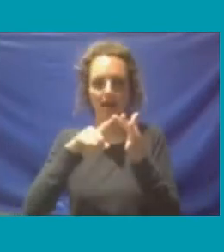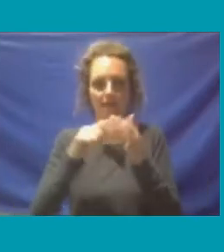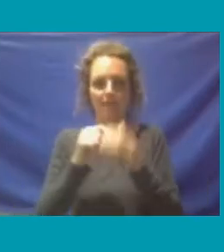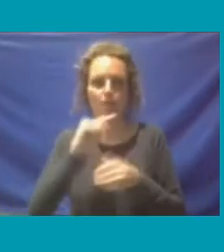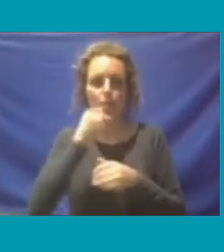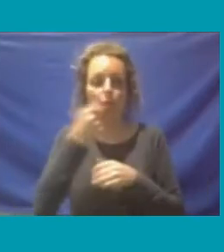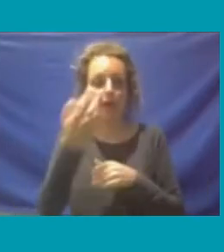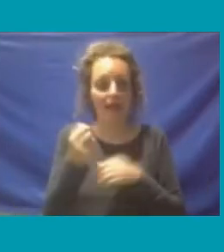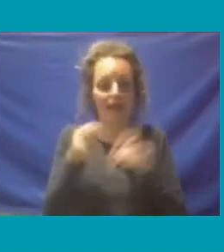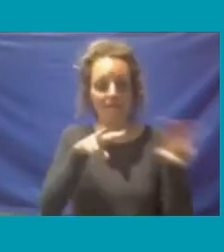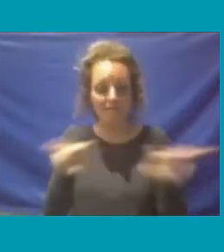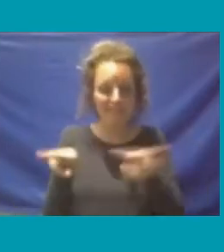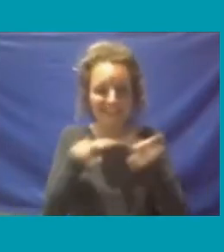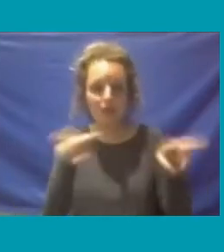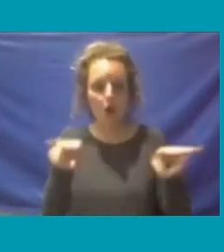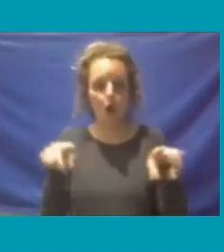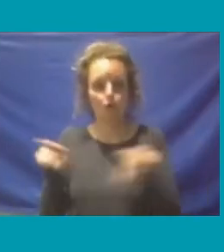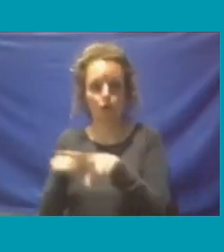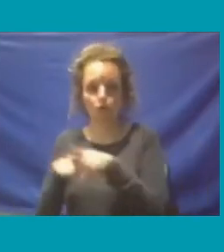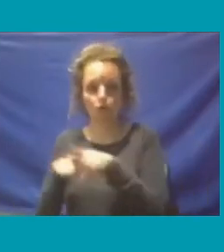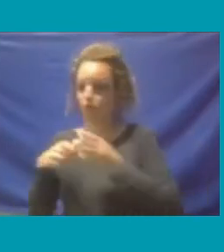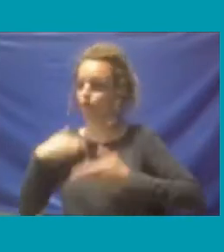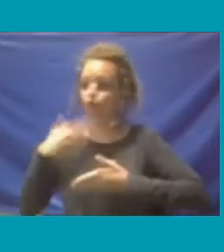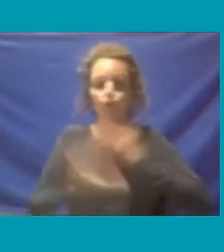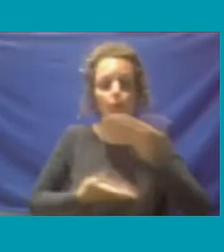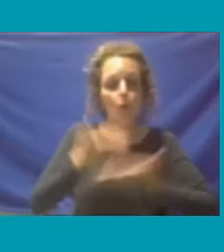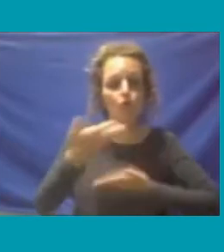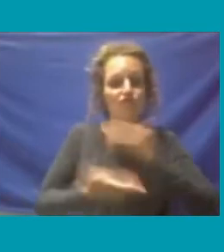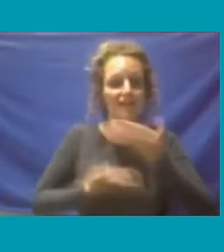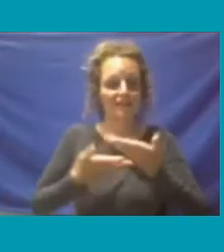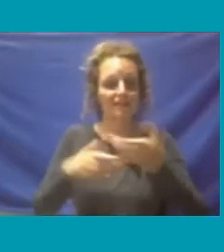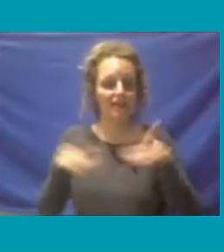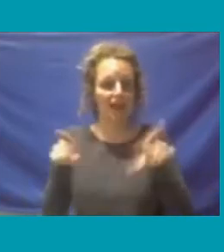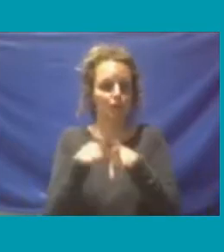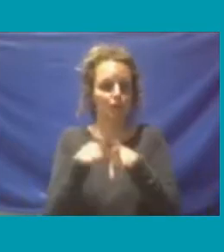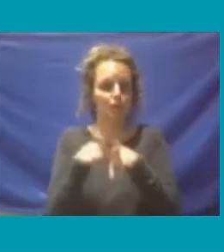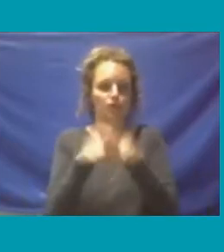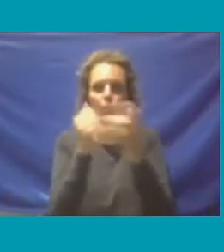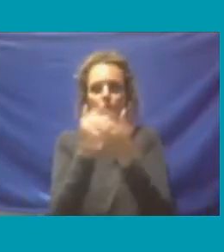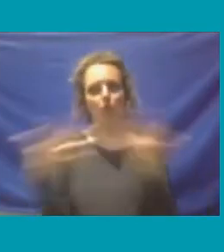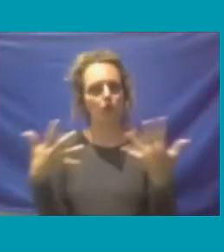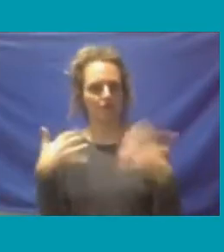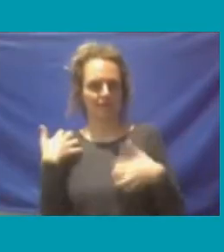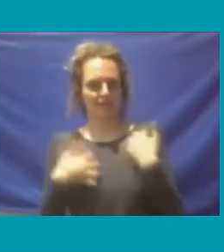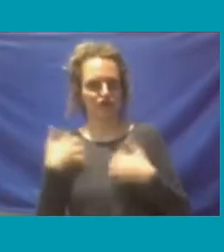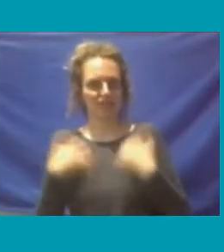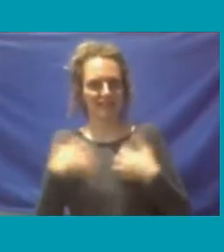And a lot of very interesting interviews. So I for one am very excited as